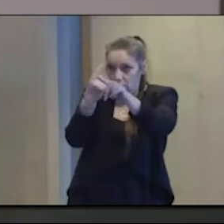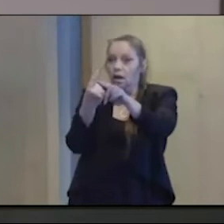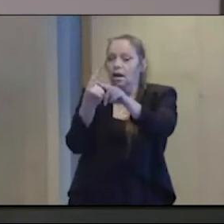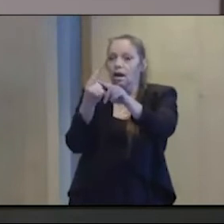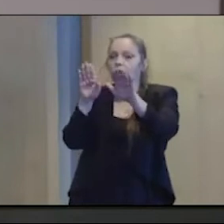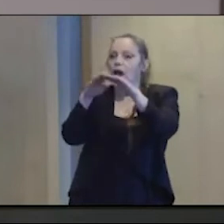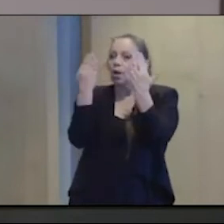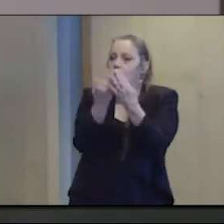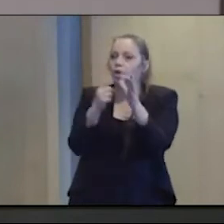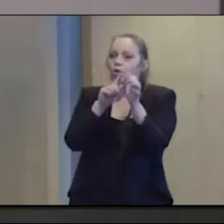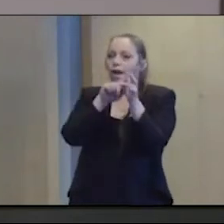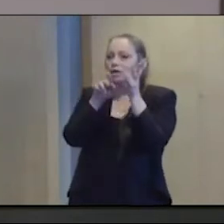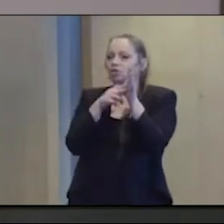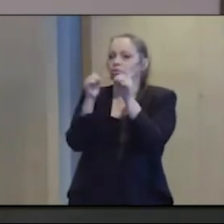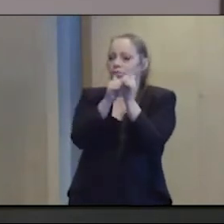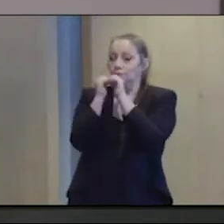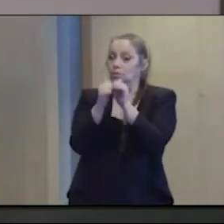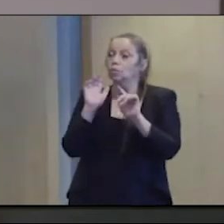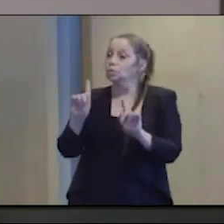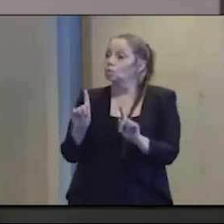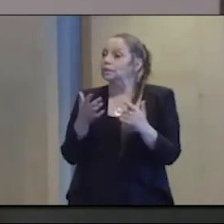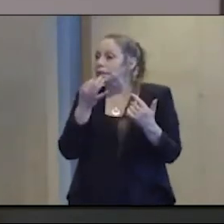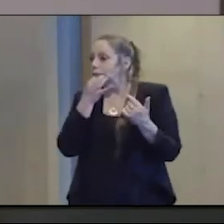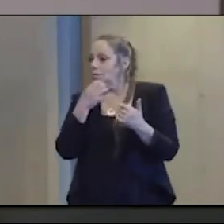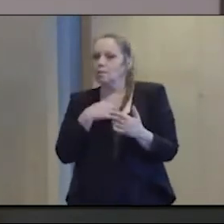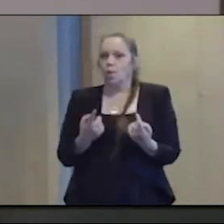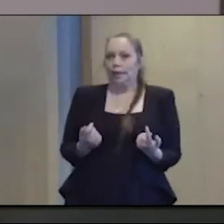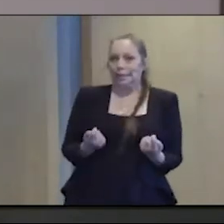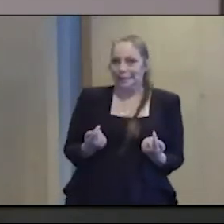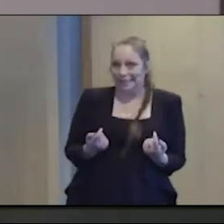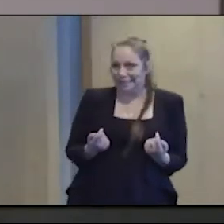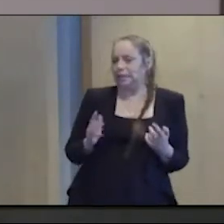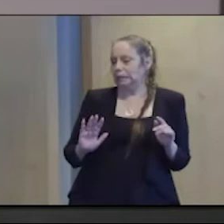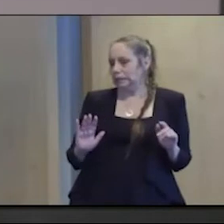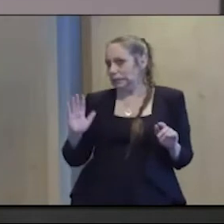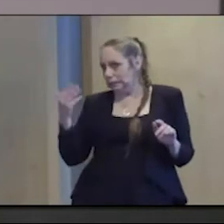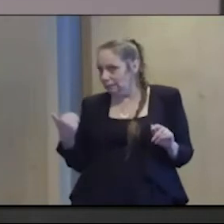action. Now the global action that we took was slightly easier to undertake than addressing